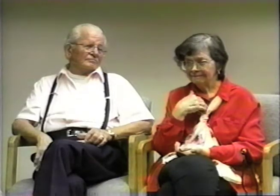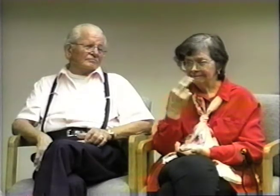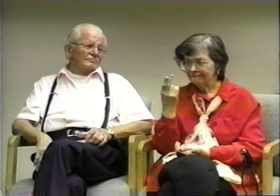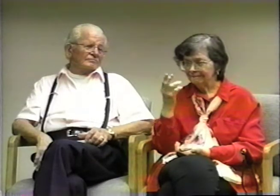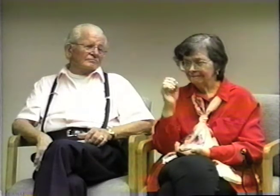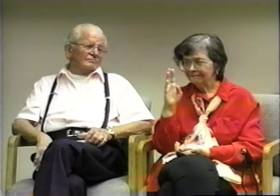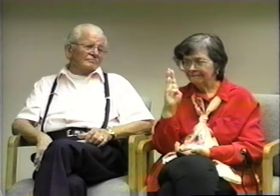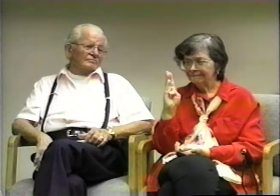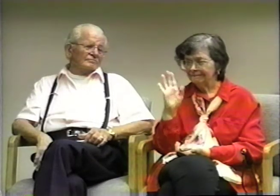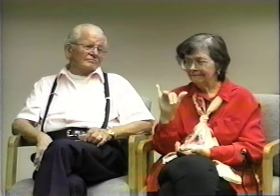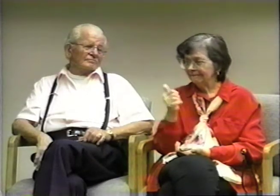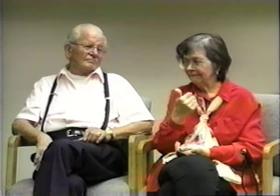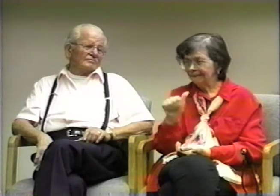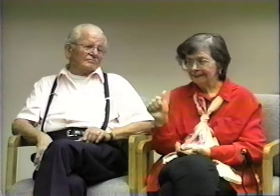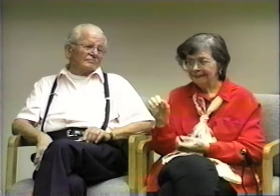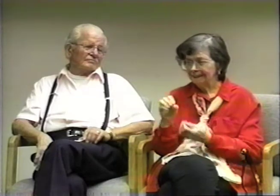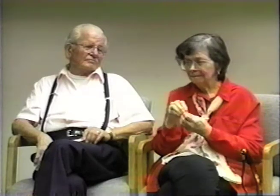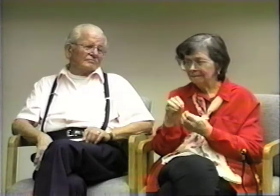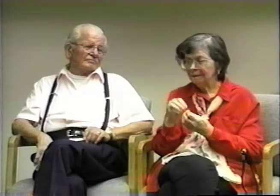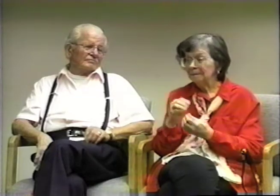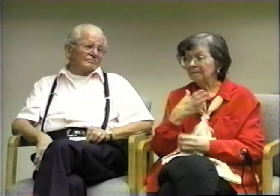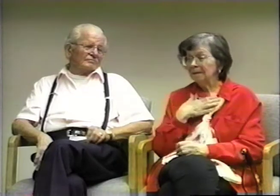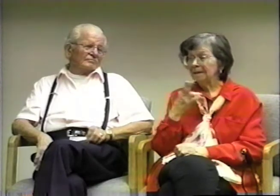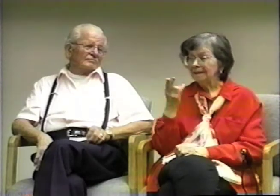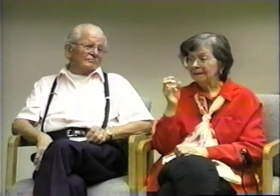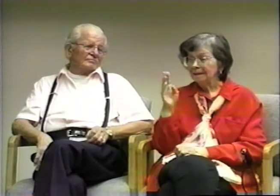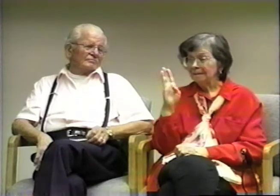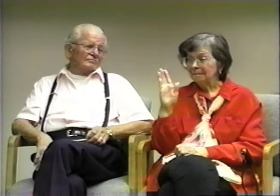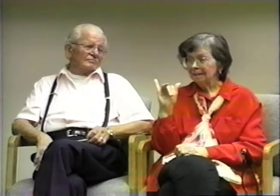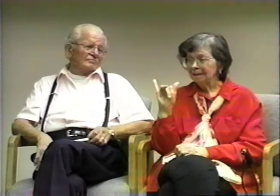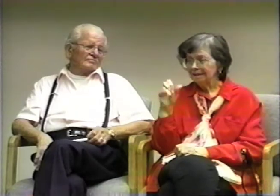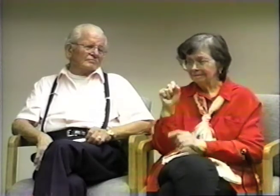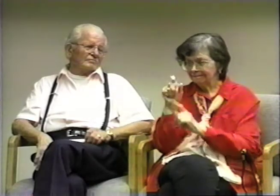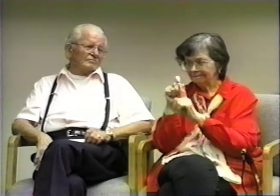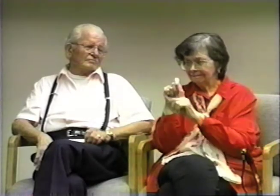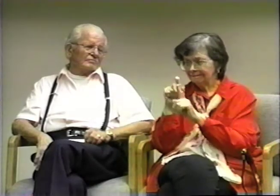Well, I don't really have a hobby anymore.